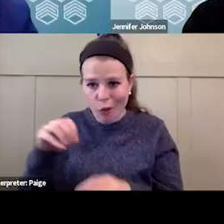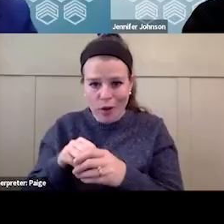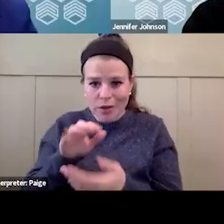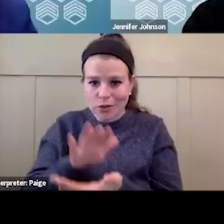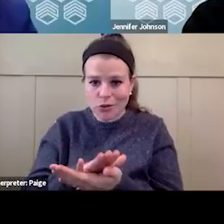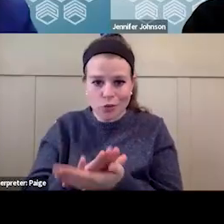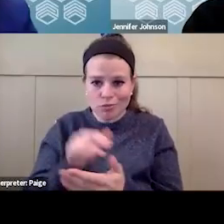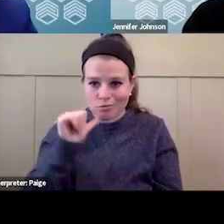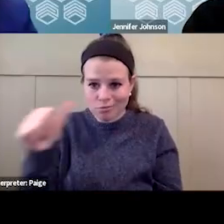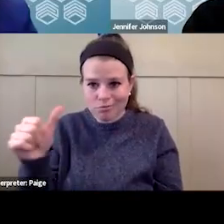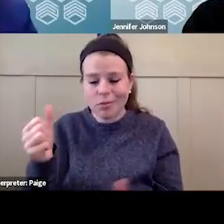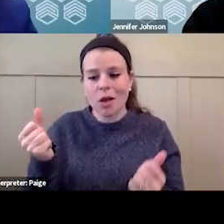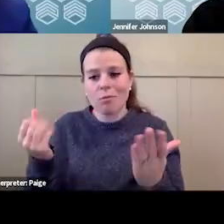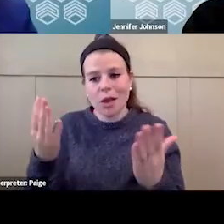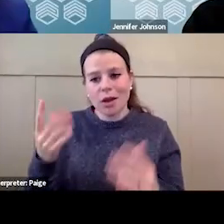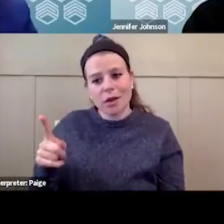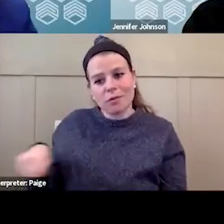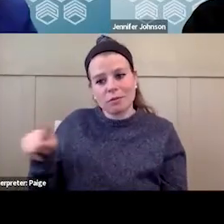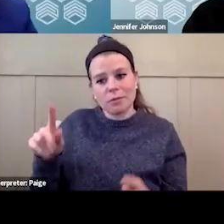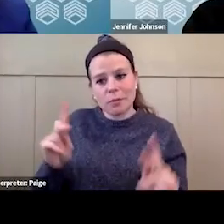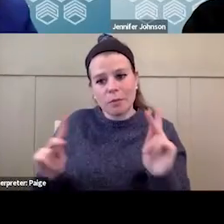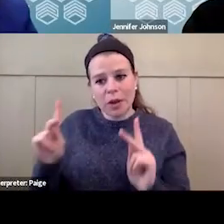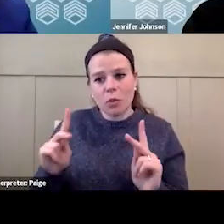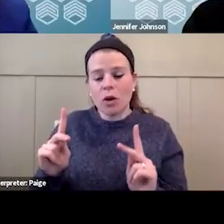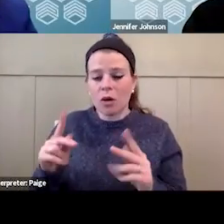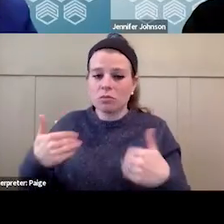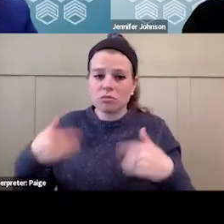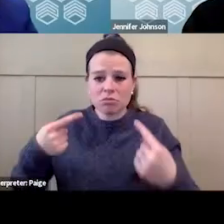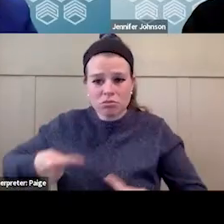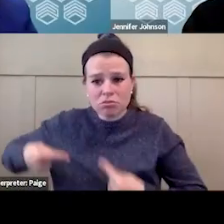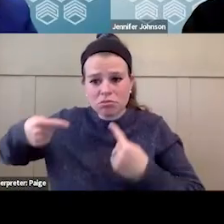Um, a lot of them, um, do, did struggle, uh, with literacy and